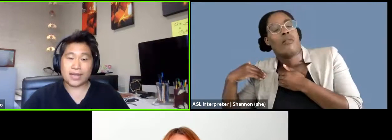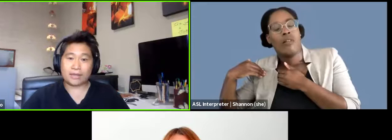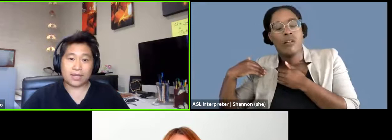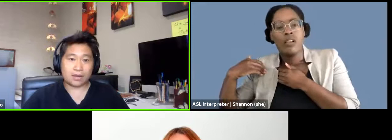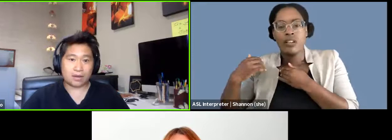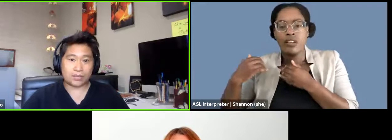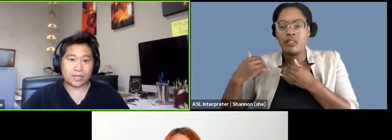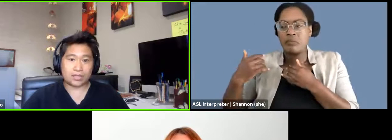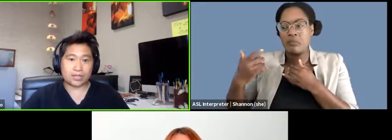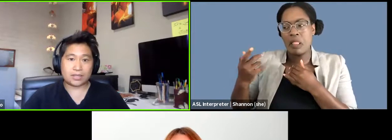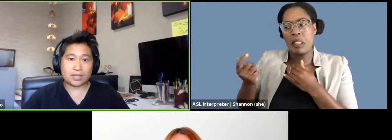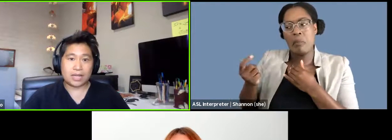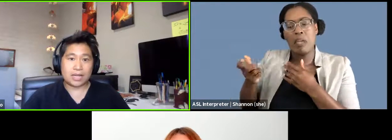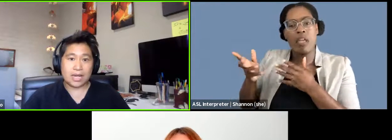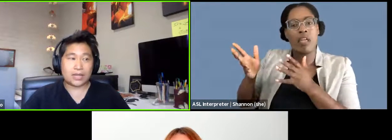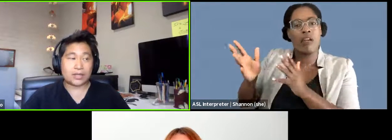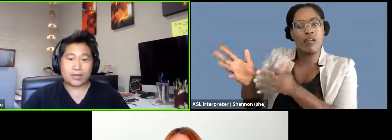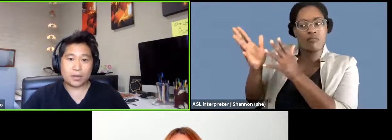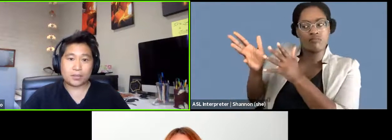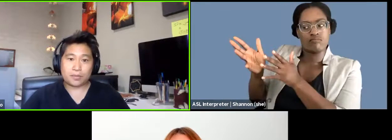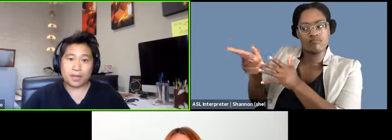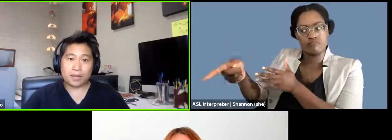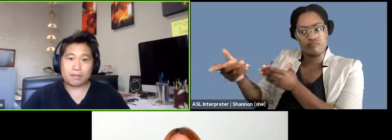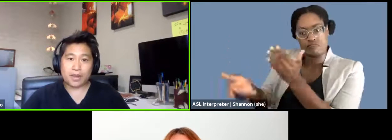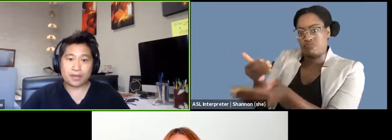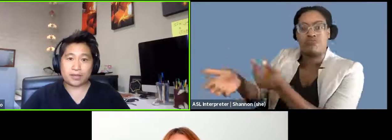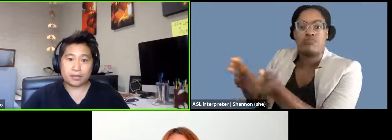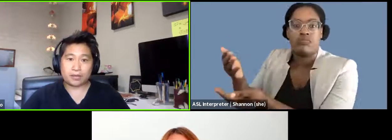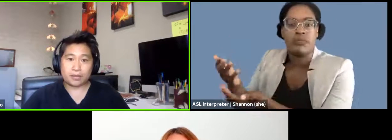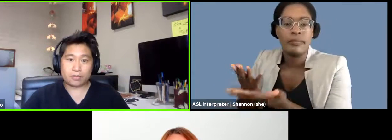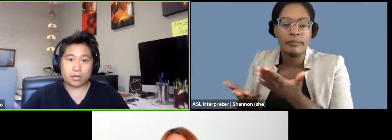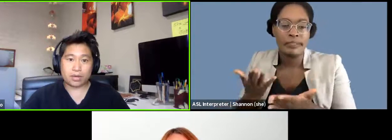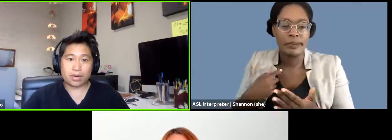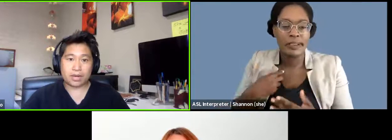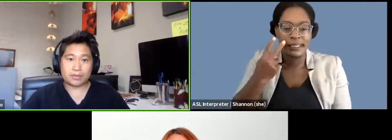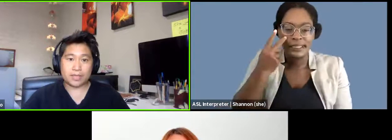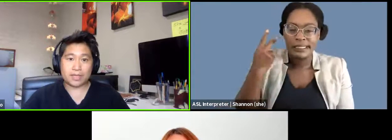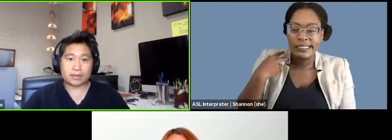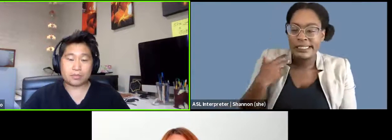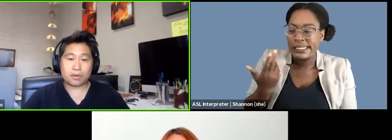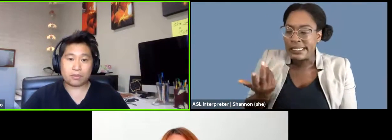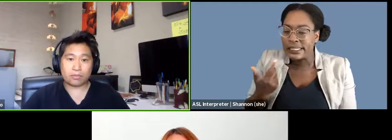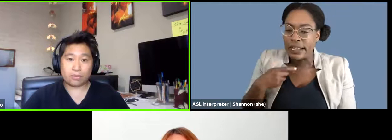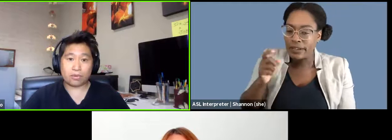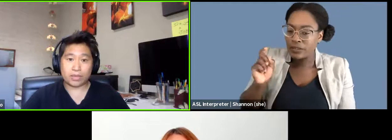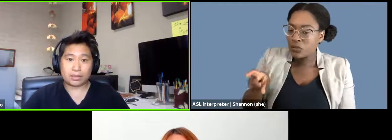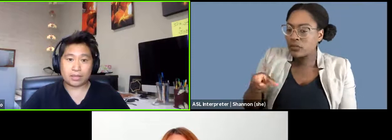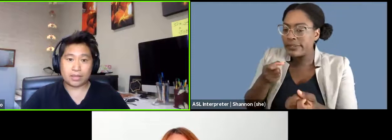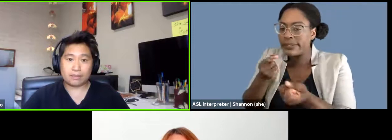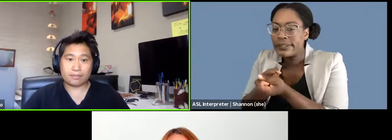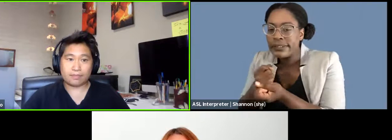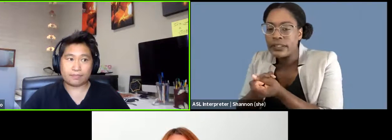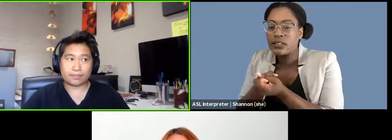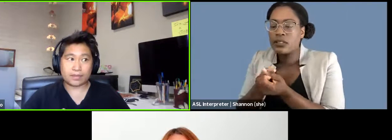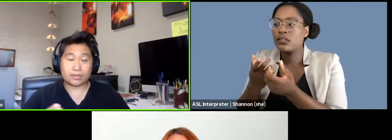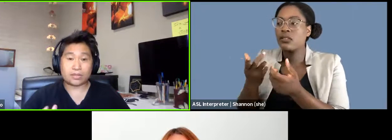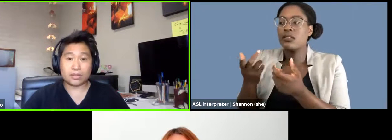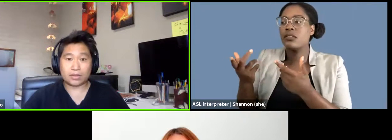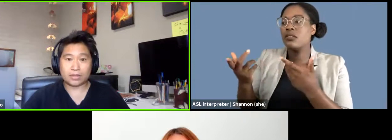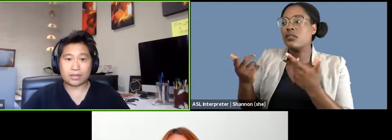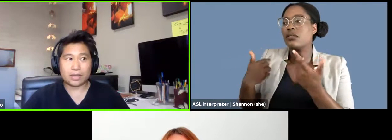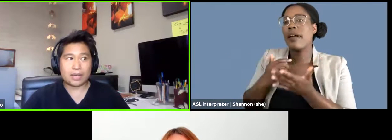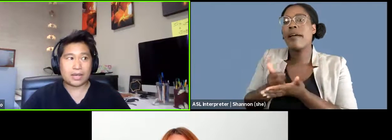navigating conversations. I could have helped her and backed her up to get the ball rolling sooner.